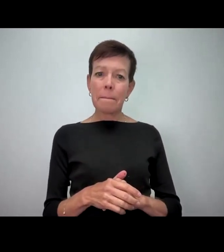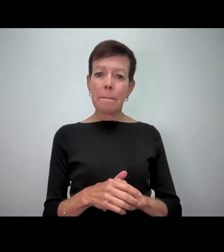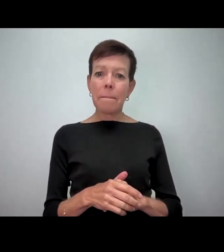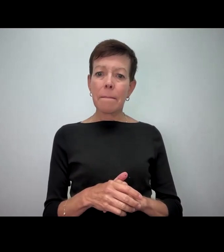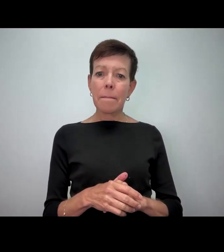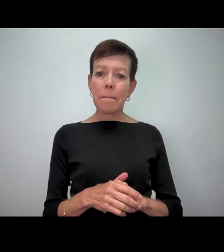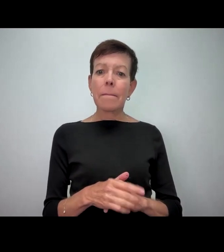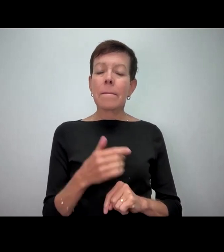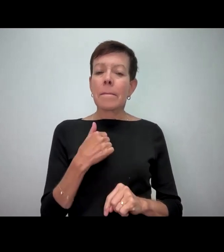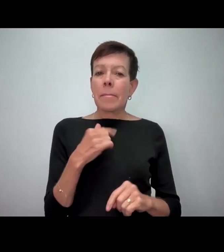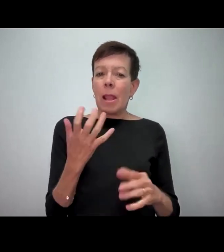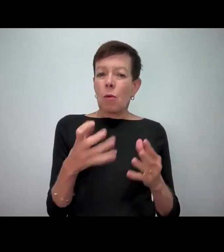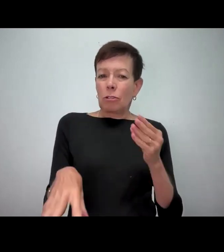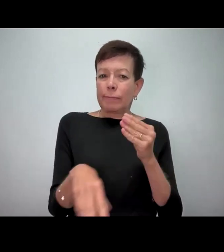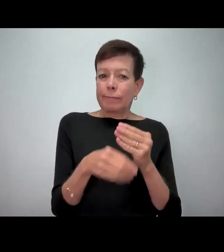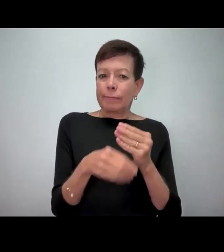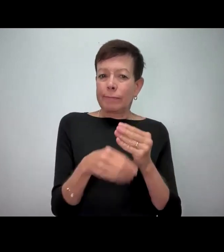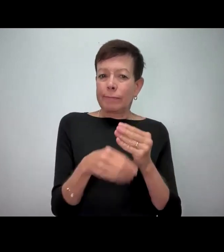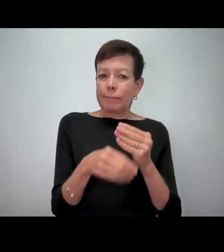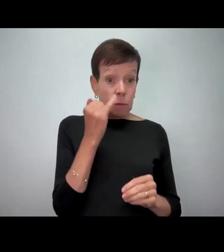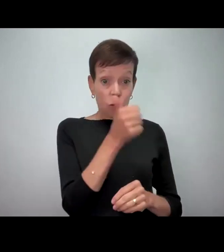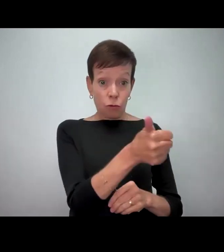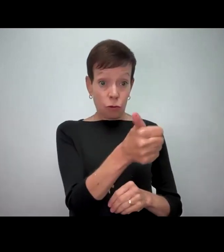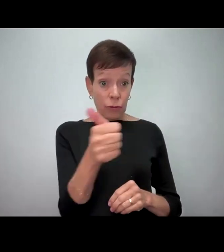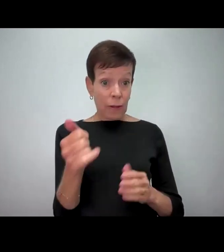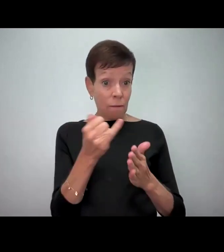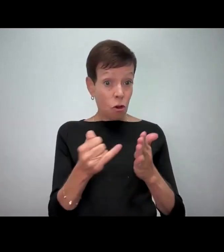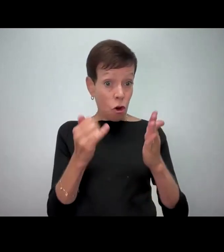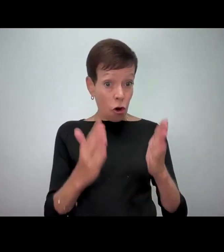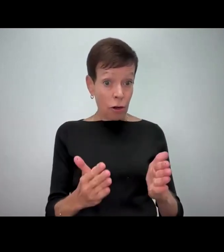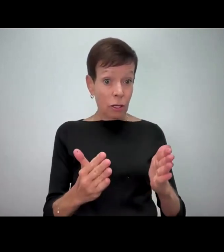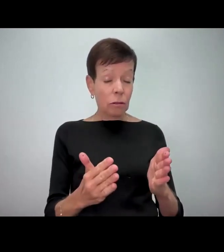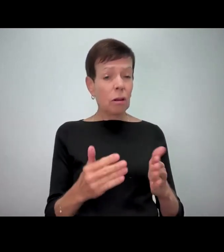question. If you are an artist and you have a project in mind and you need to go and find a